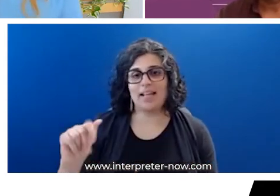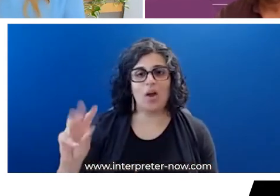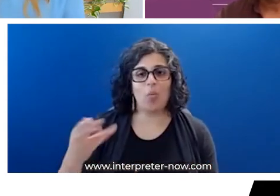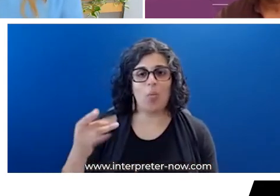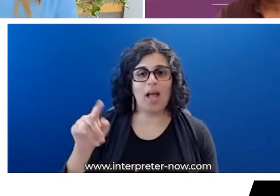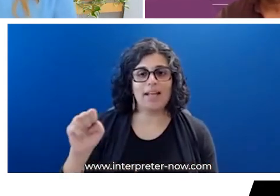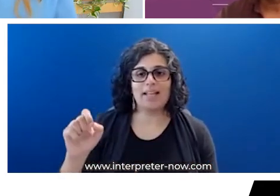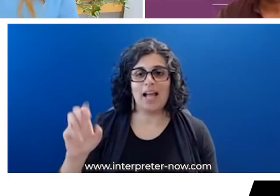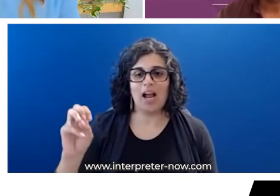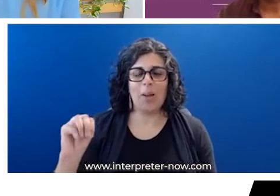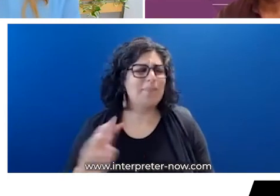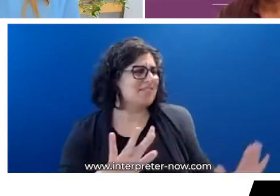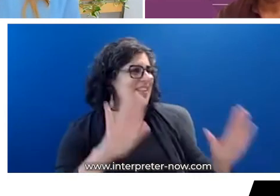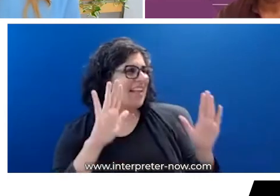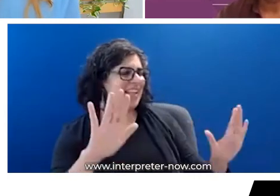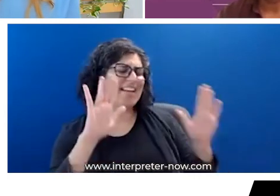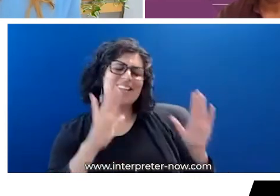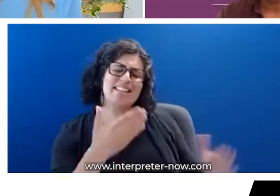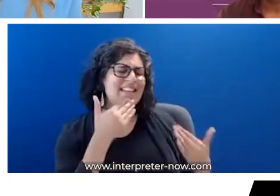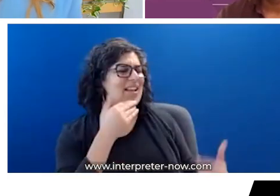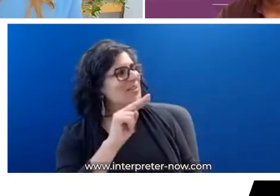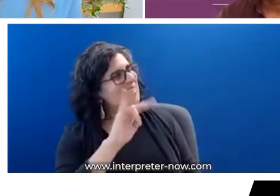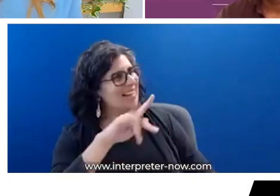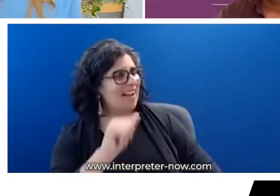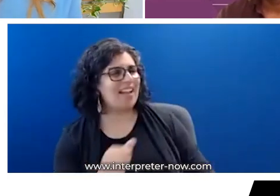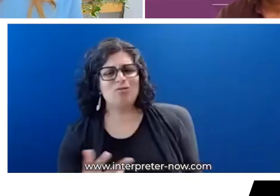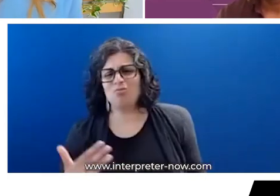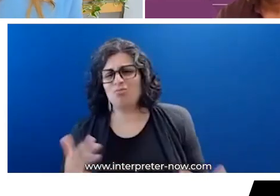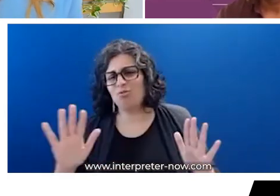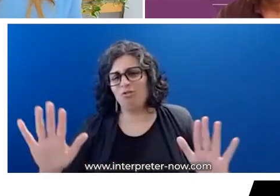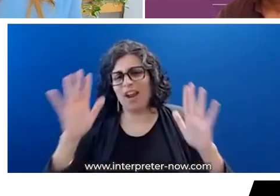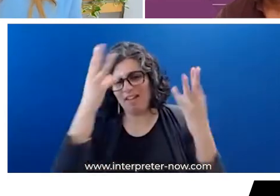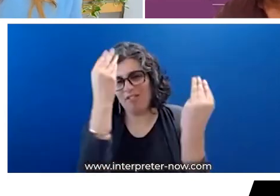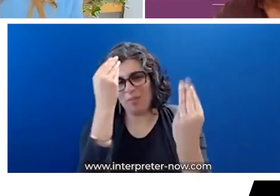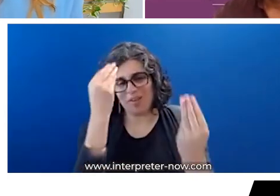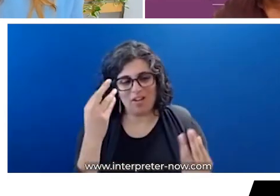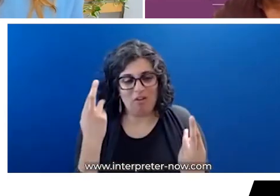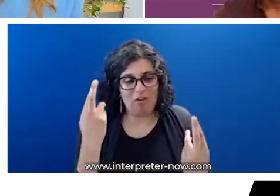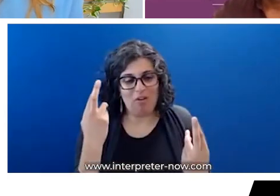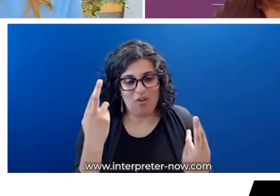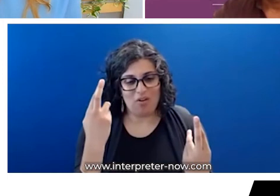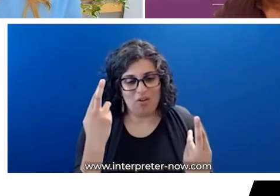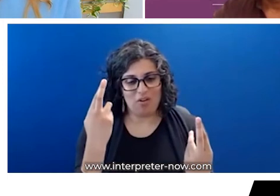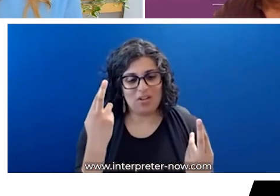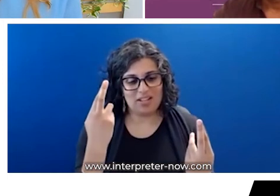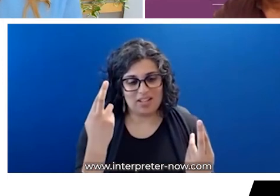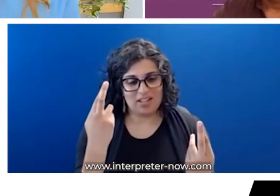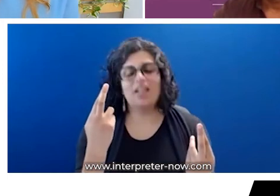Thank you, Nika. This was fantastic. So much great information that hopefully, I agree, hopefully, our audience has learned